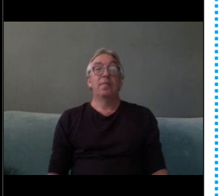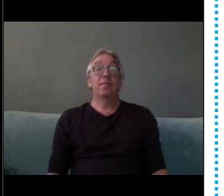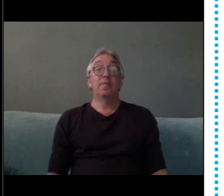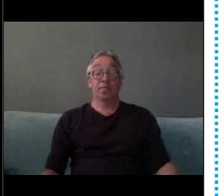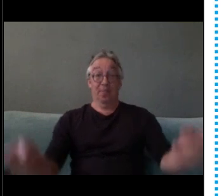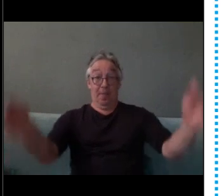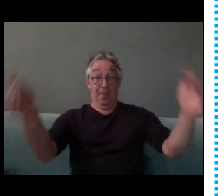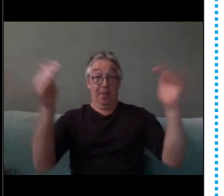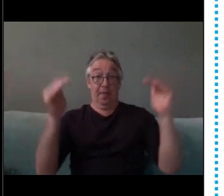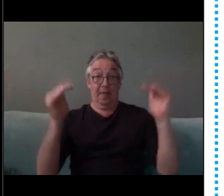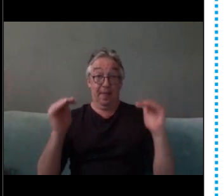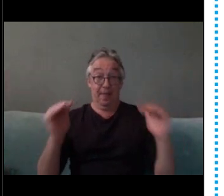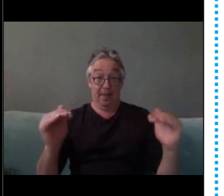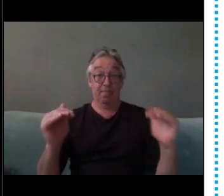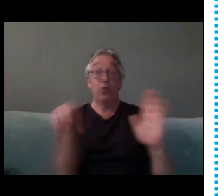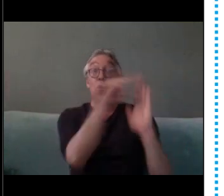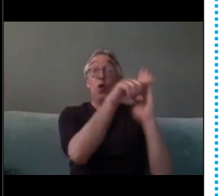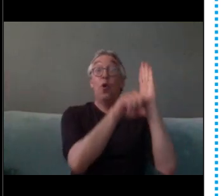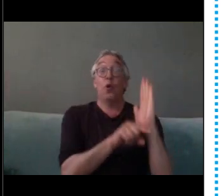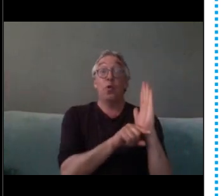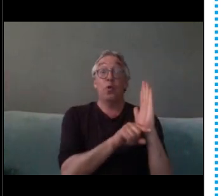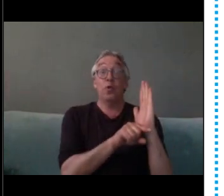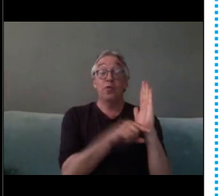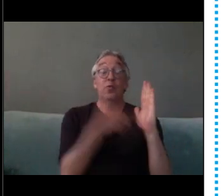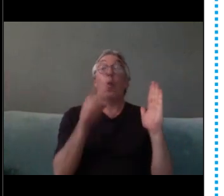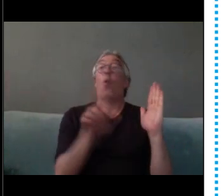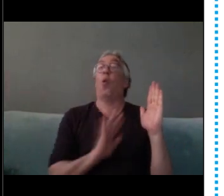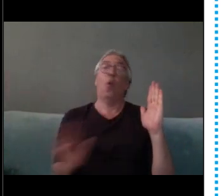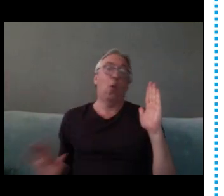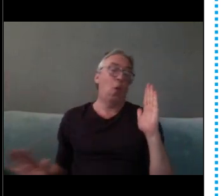This is non-discrimination provision based on nationality.